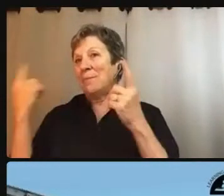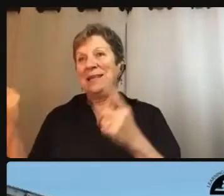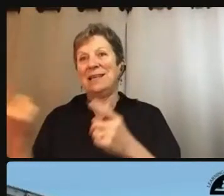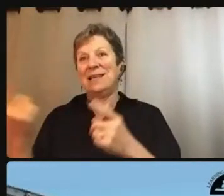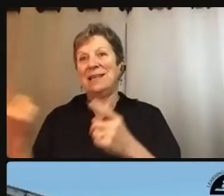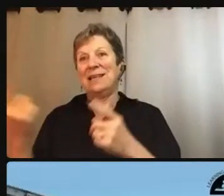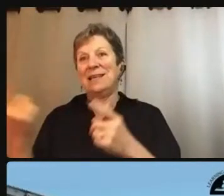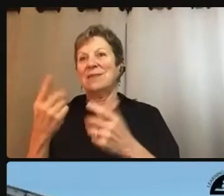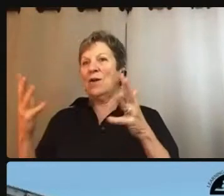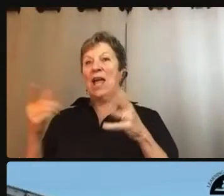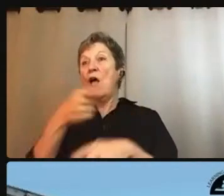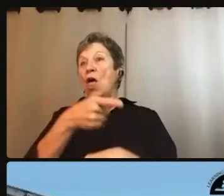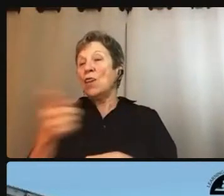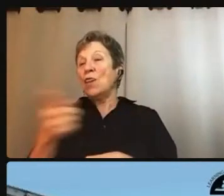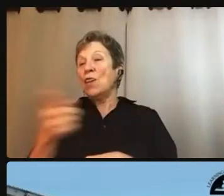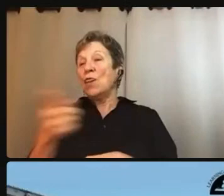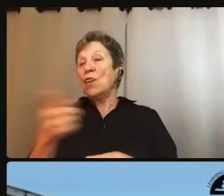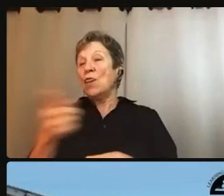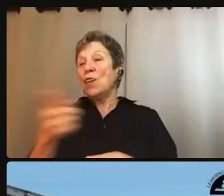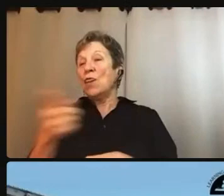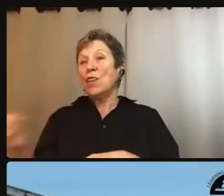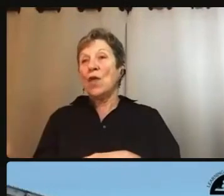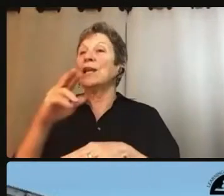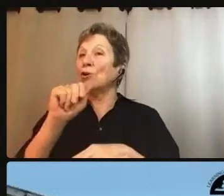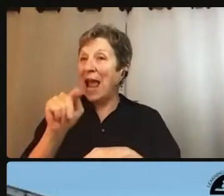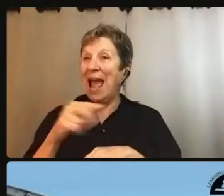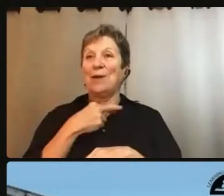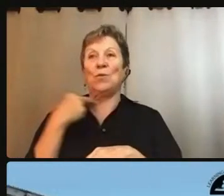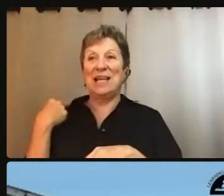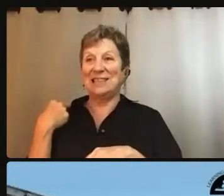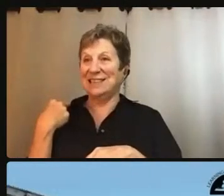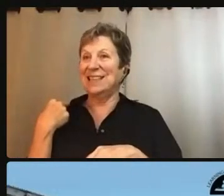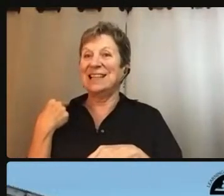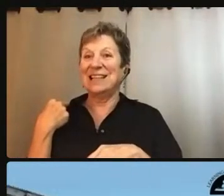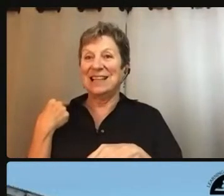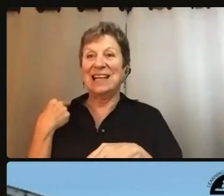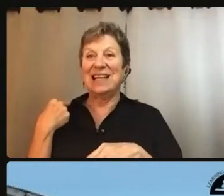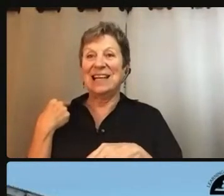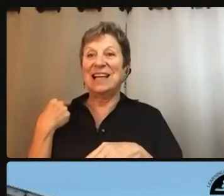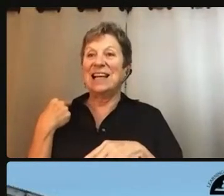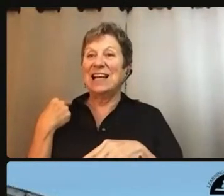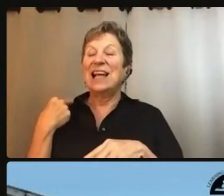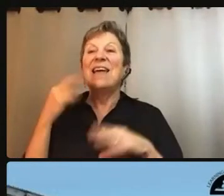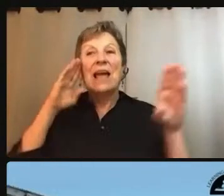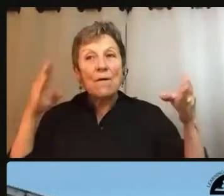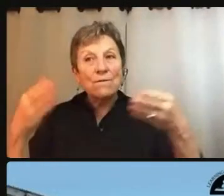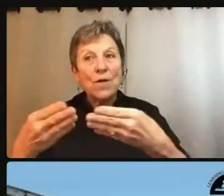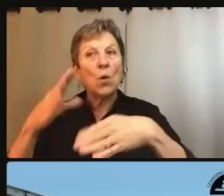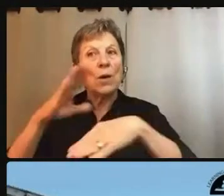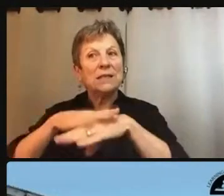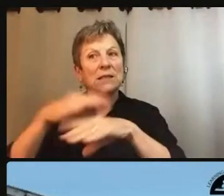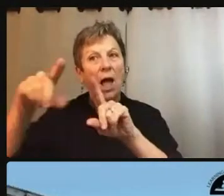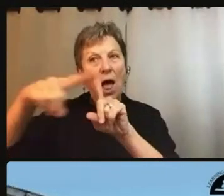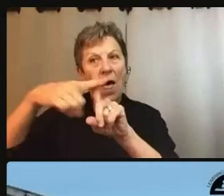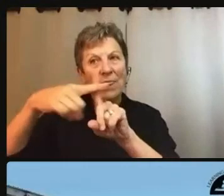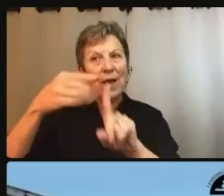WELL. I WAS ALREADY IN FLINT IMPLEMENTING INTO MY BUSINESS AND FAMILY.